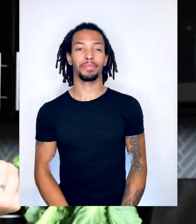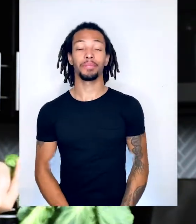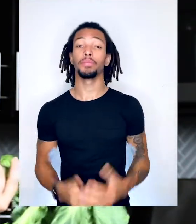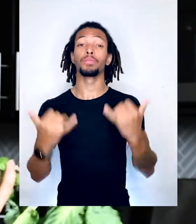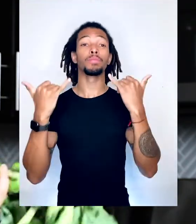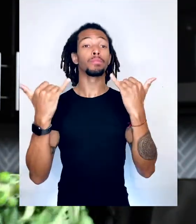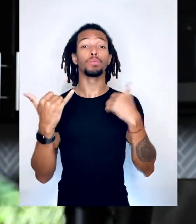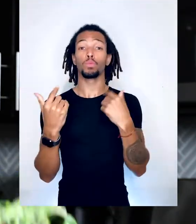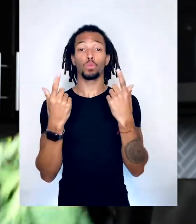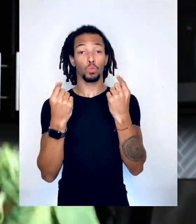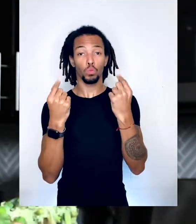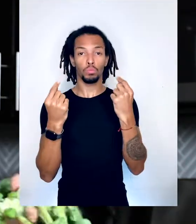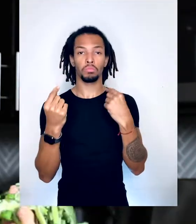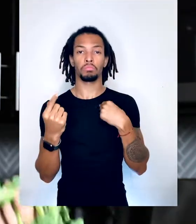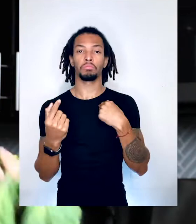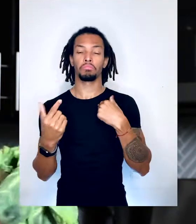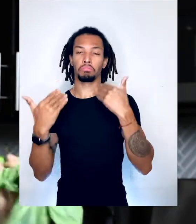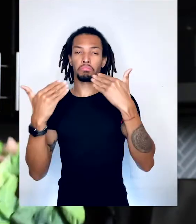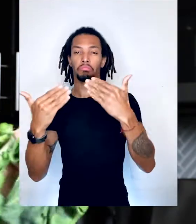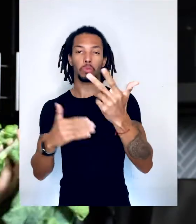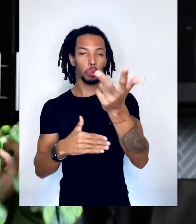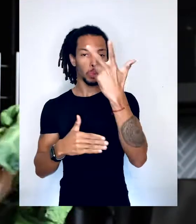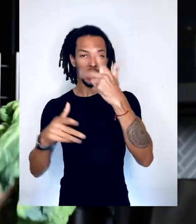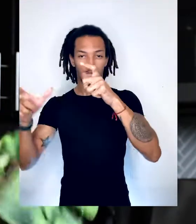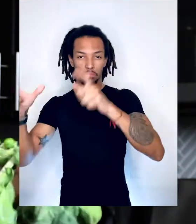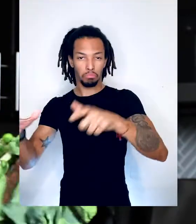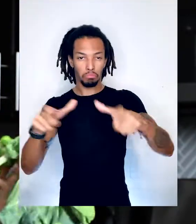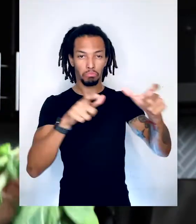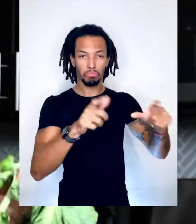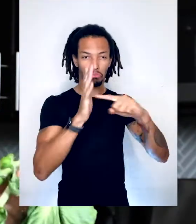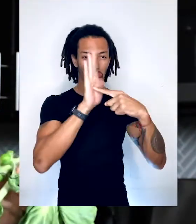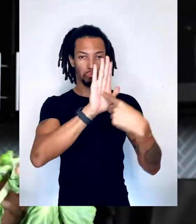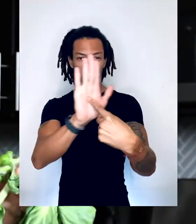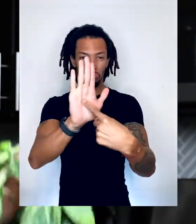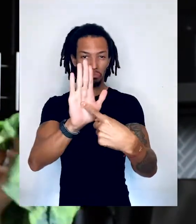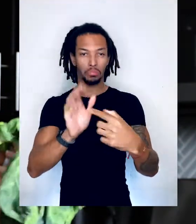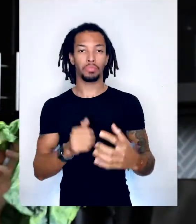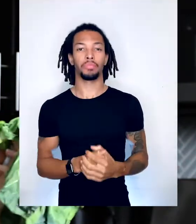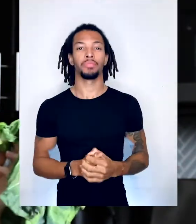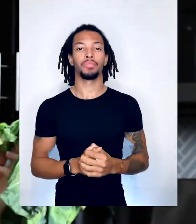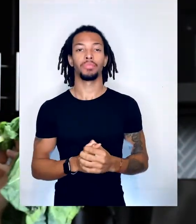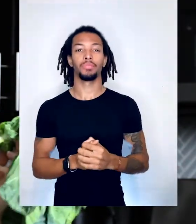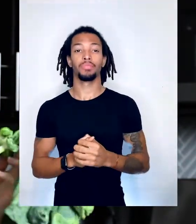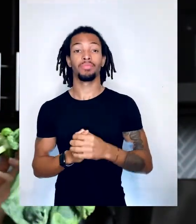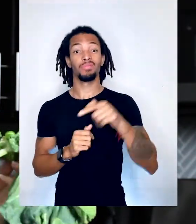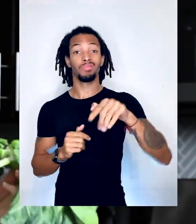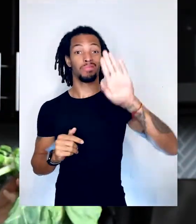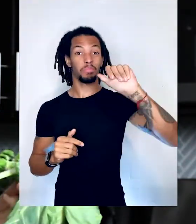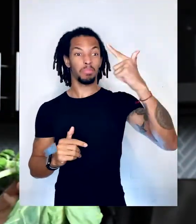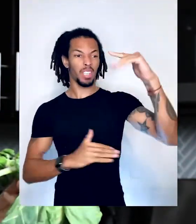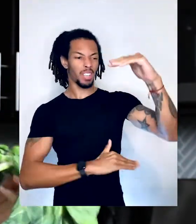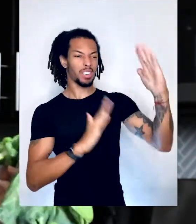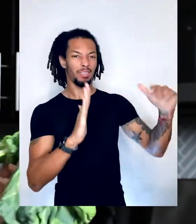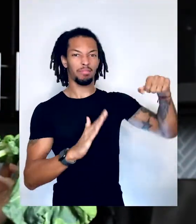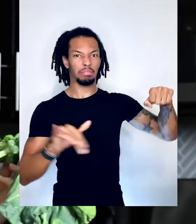So today what I'm going to do is I'm going to make three dishes from this one carry-on luggage sized stalk of sprouts.